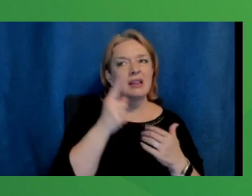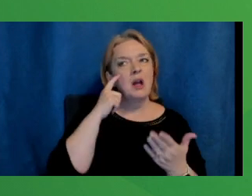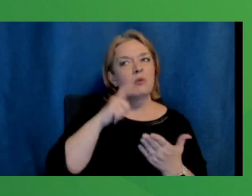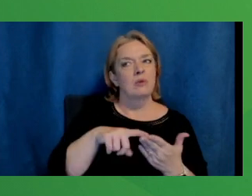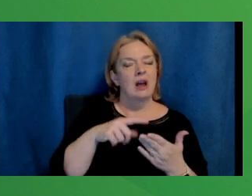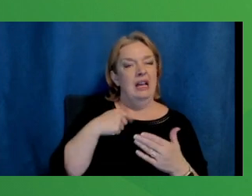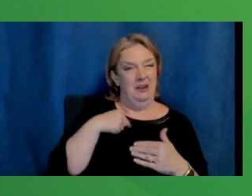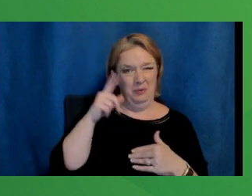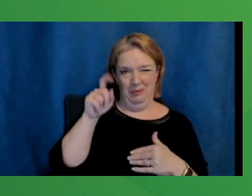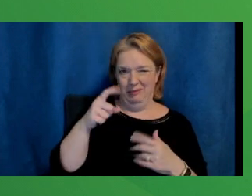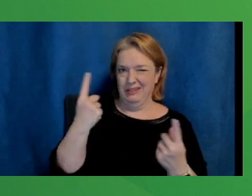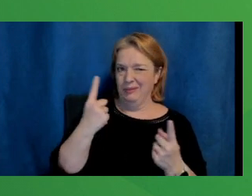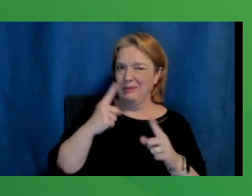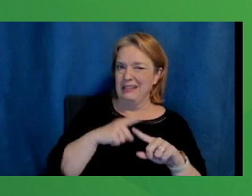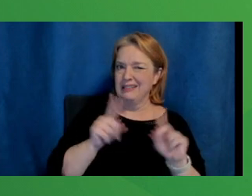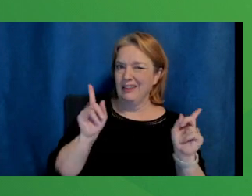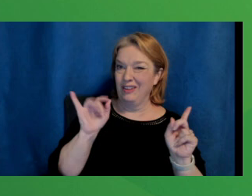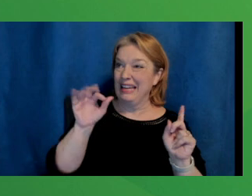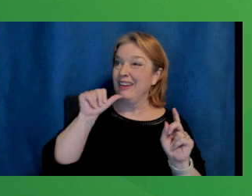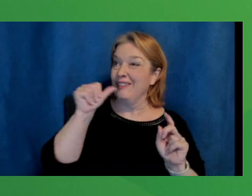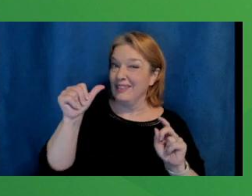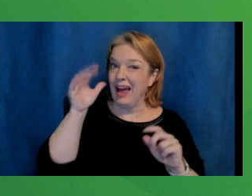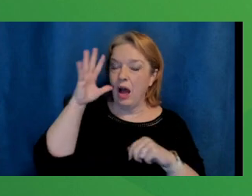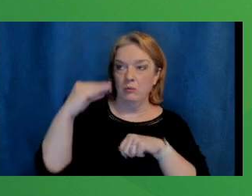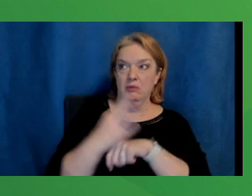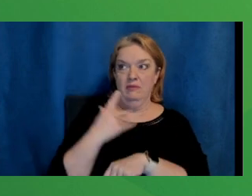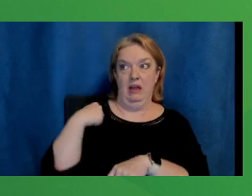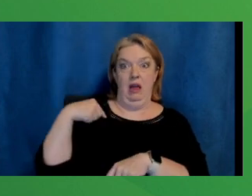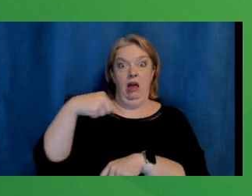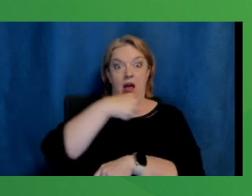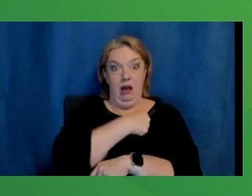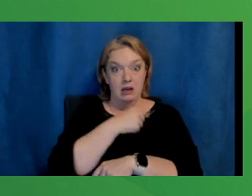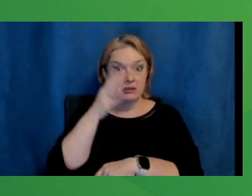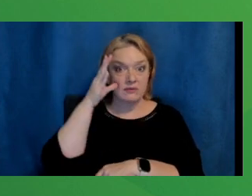this is gonna affect our future, our communities, our world, our children.